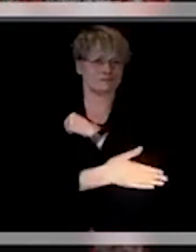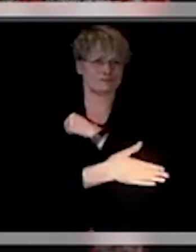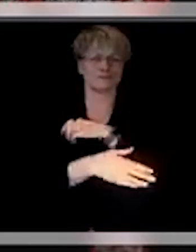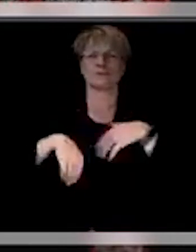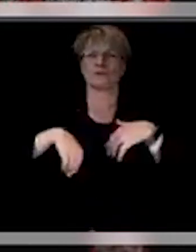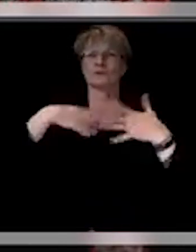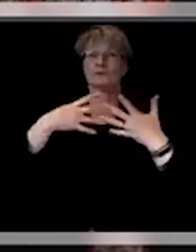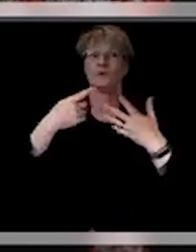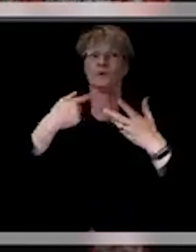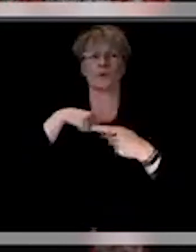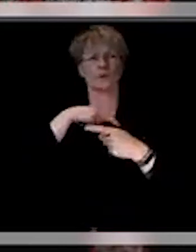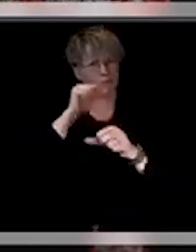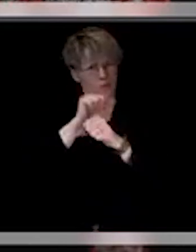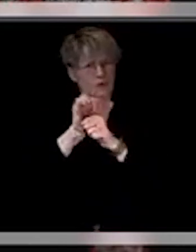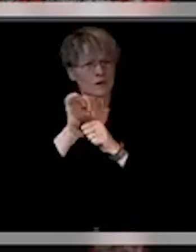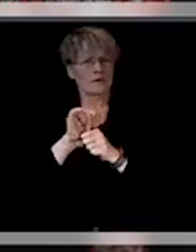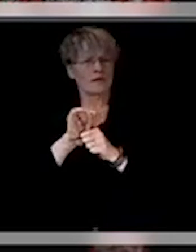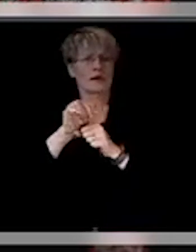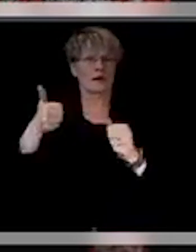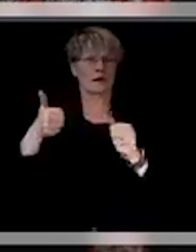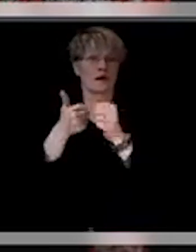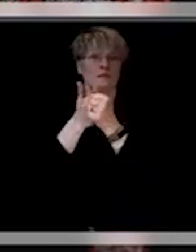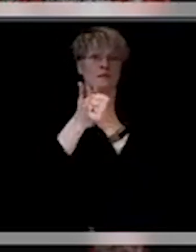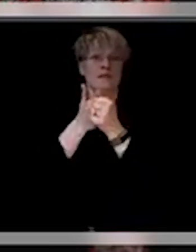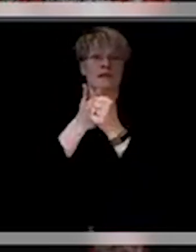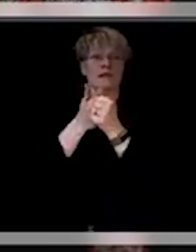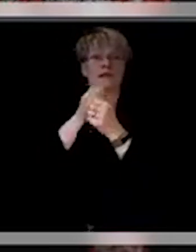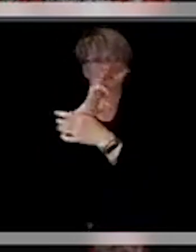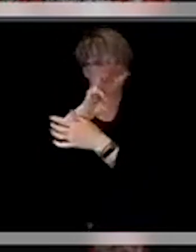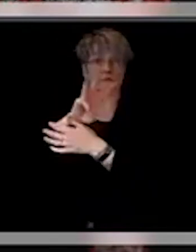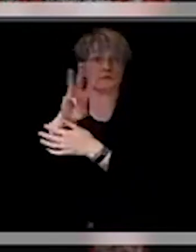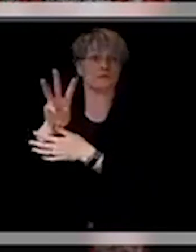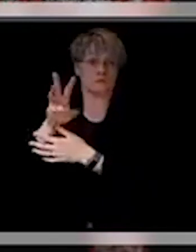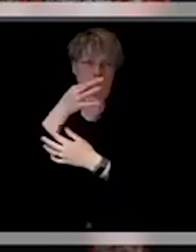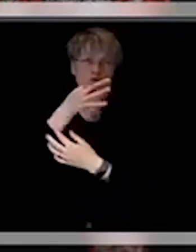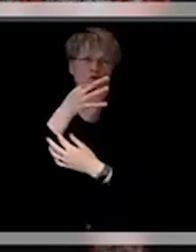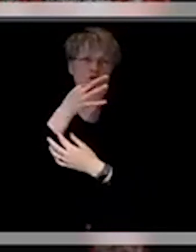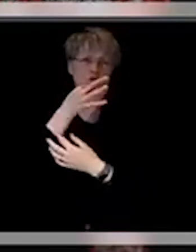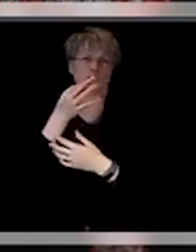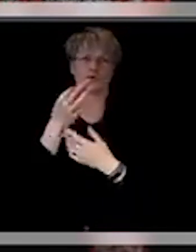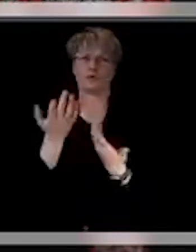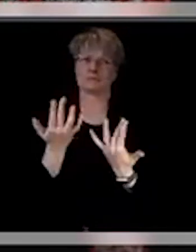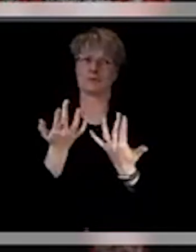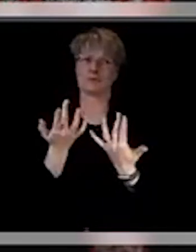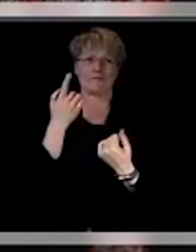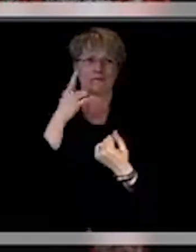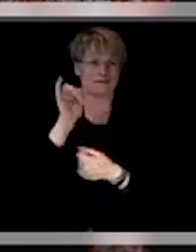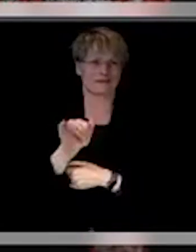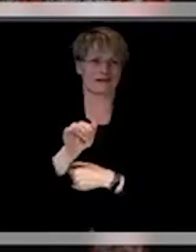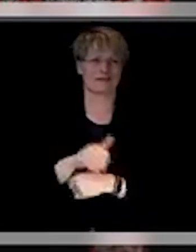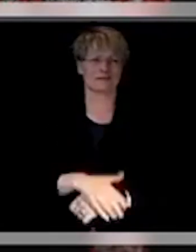There is a question about the CDC stating the number is no longer constitute a pandemic